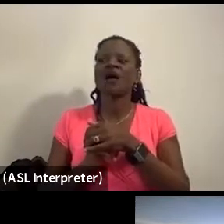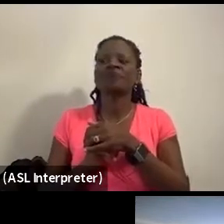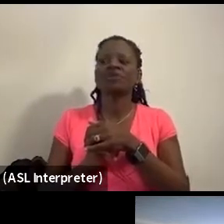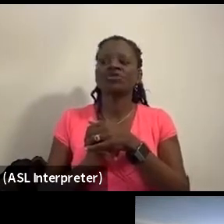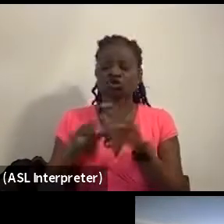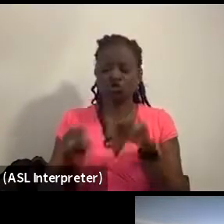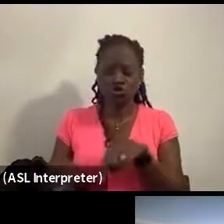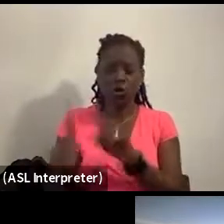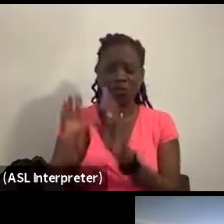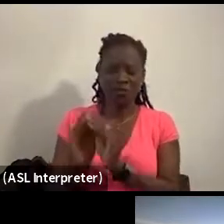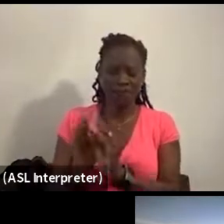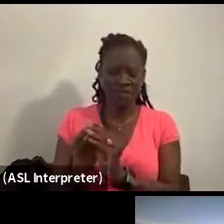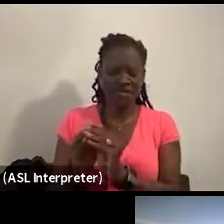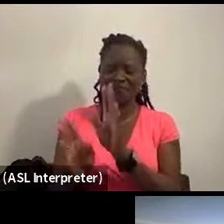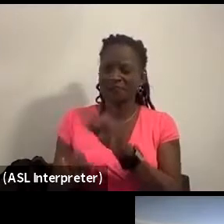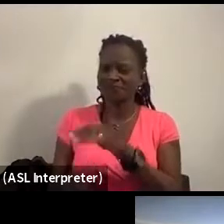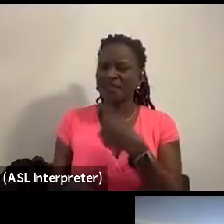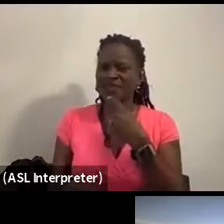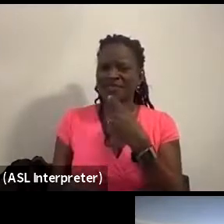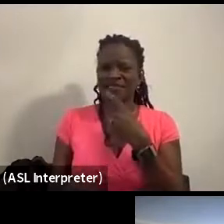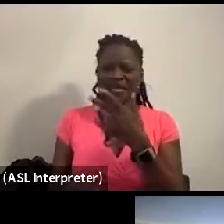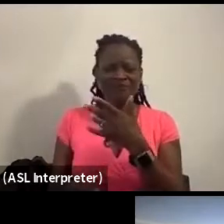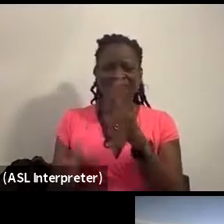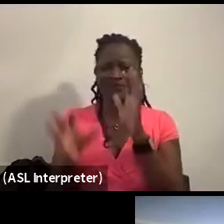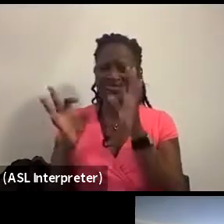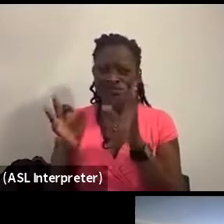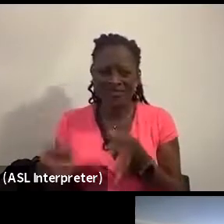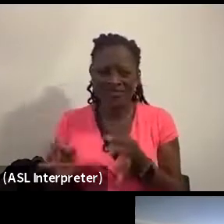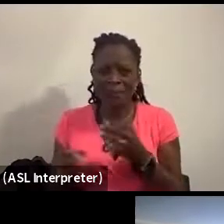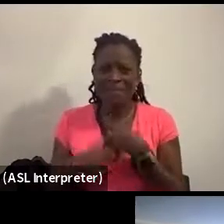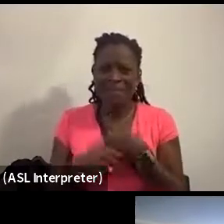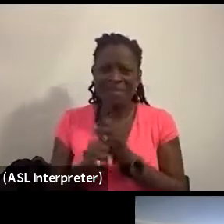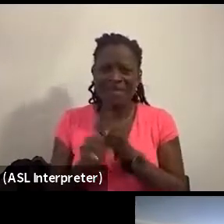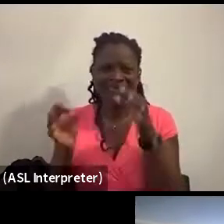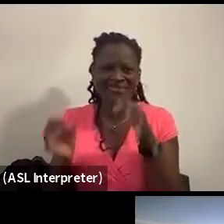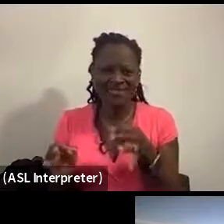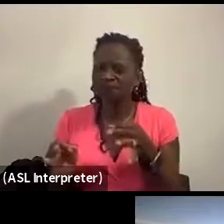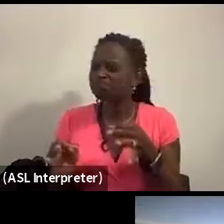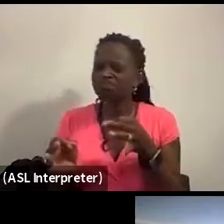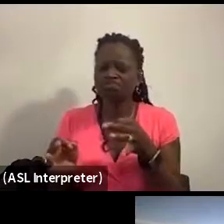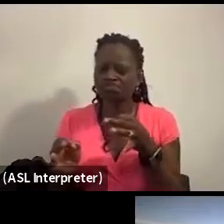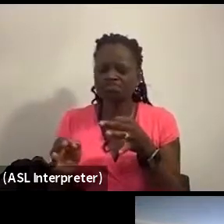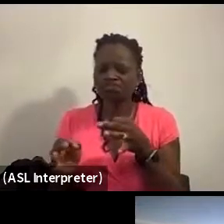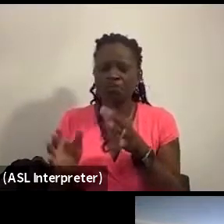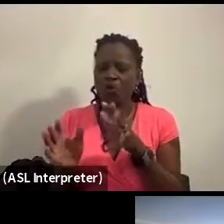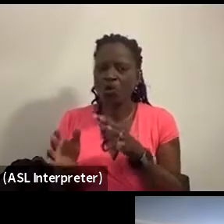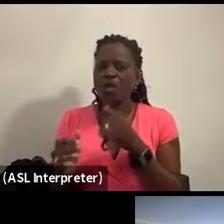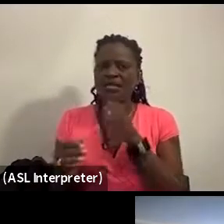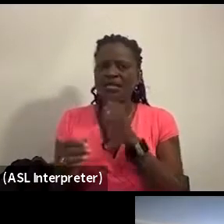not make any decisions for the next seven to 10 days. They are going to study this more thoroughly to get more information.